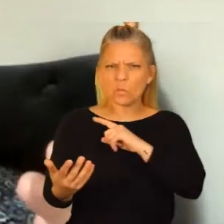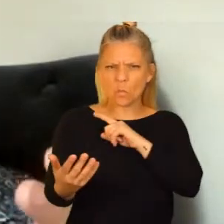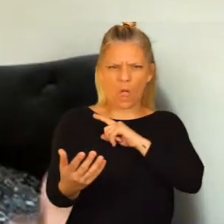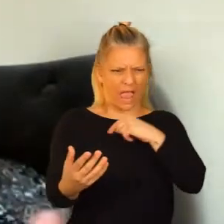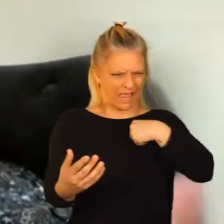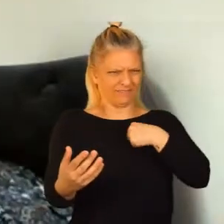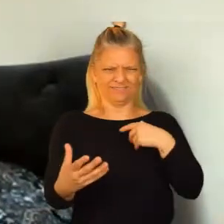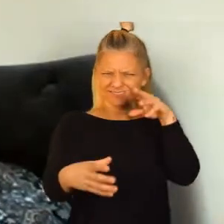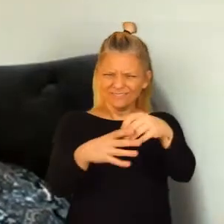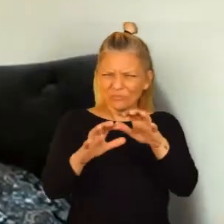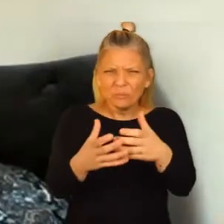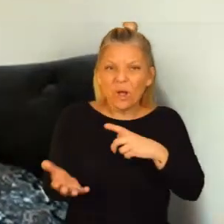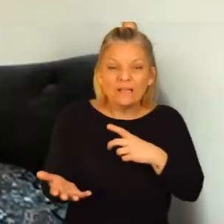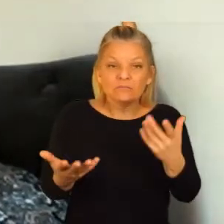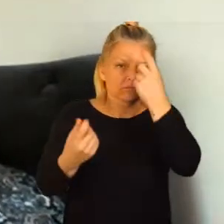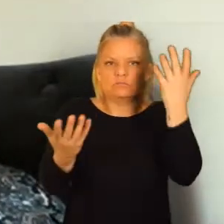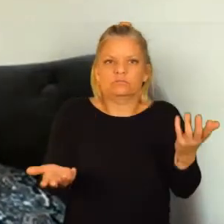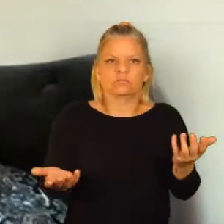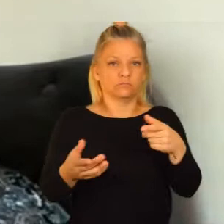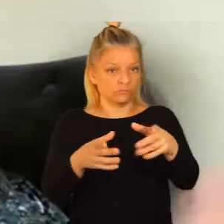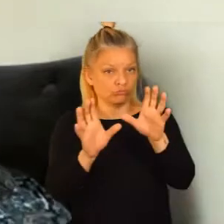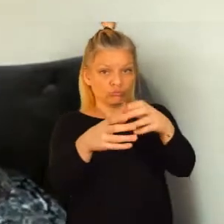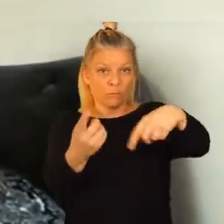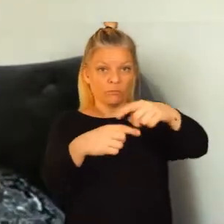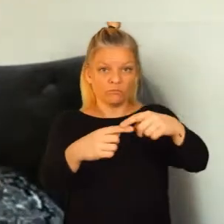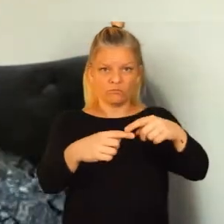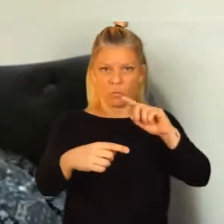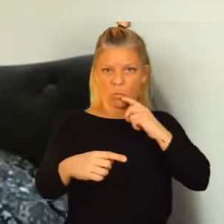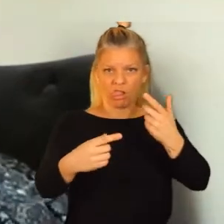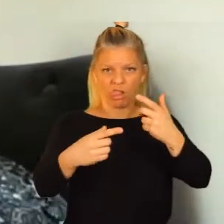I use my lived experience whenever I work facilitation or not it's just it's part